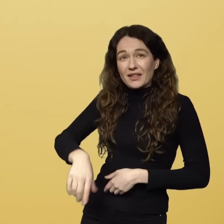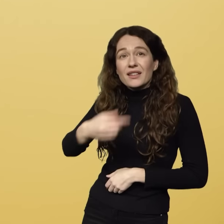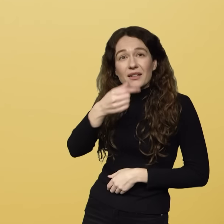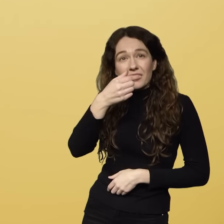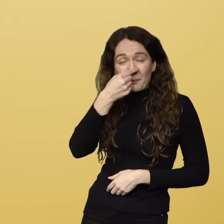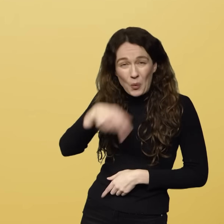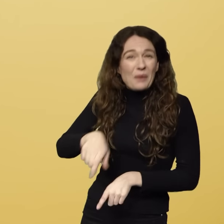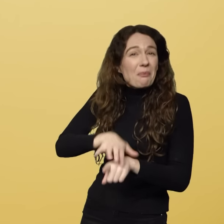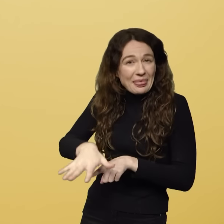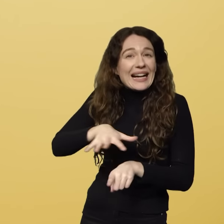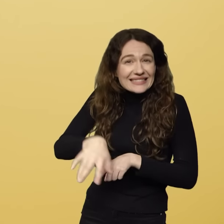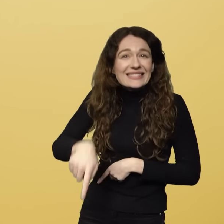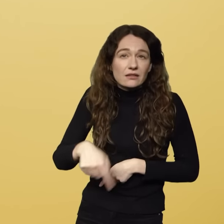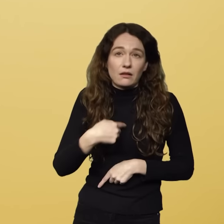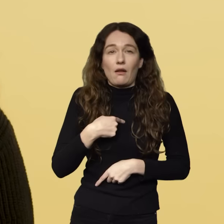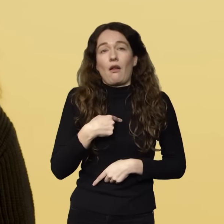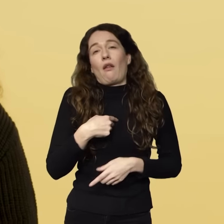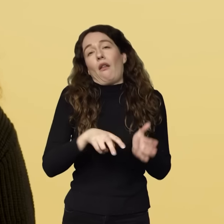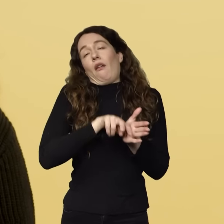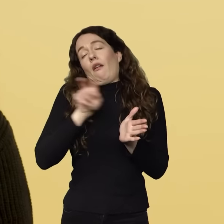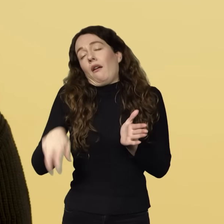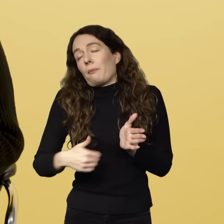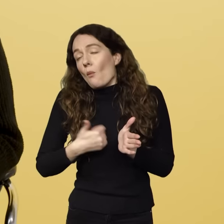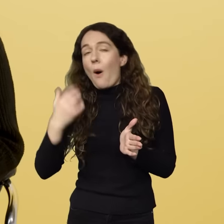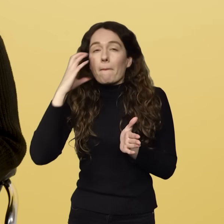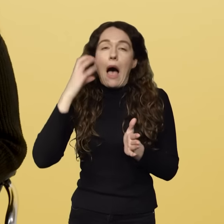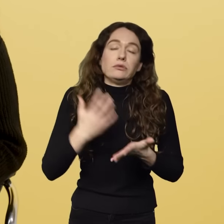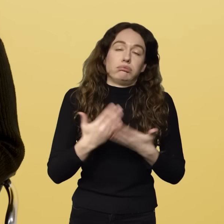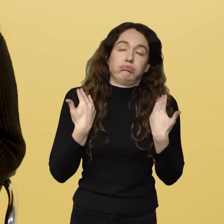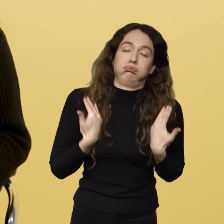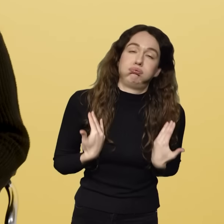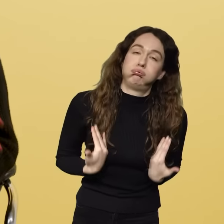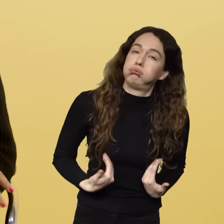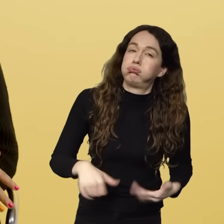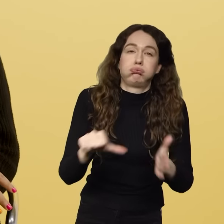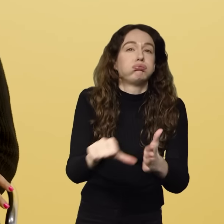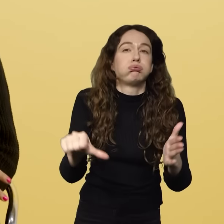have to now think about everything, like plan my routes, plan where I'm going, plan where I'm staying. What's the toilet like? Is there toilets near?